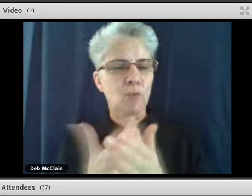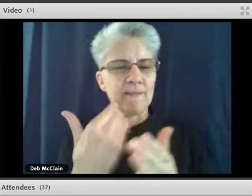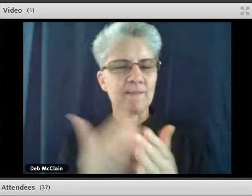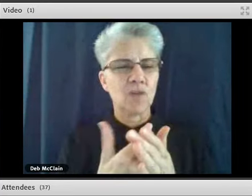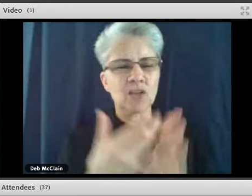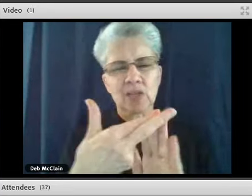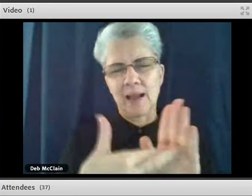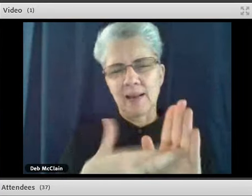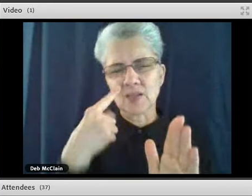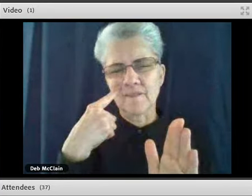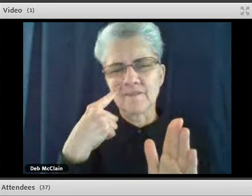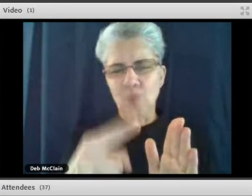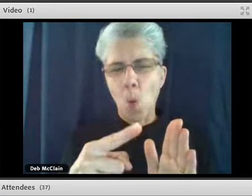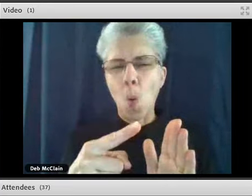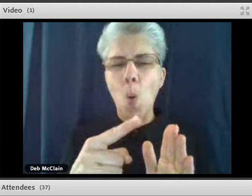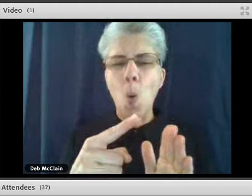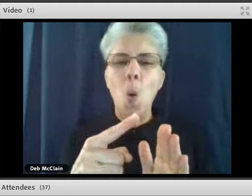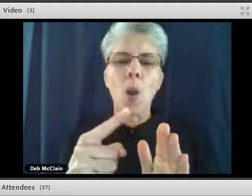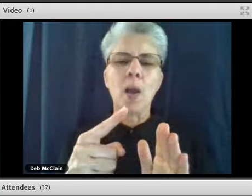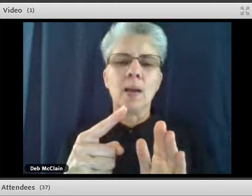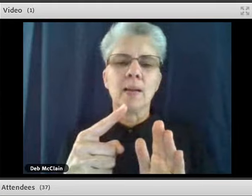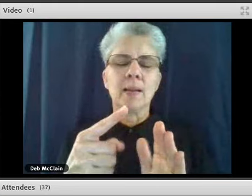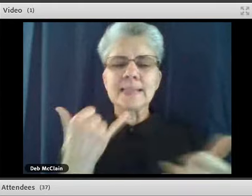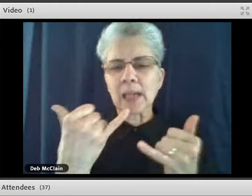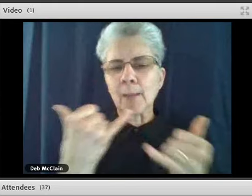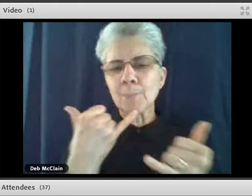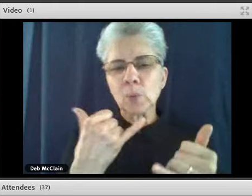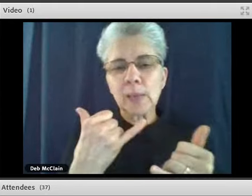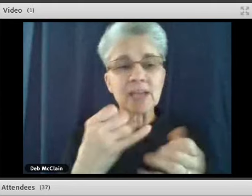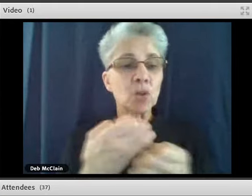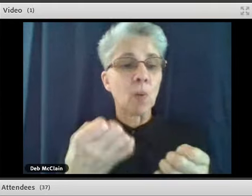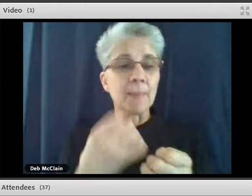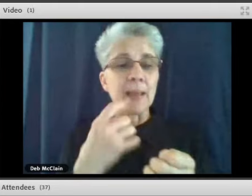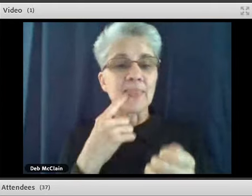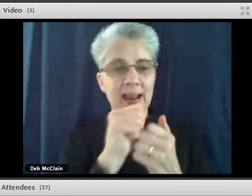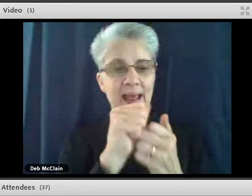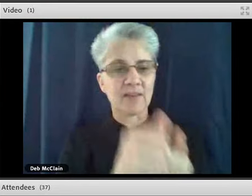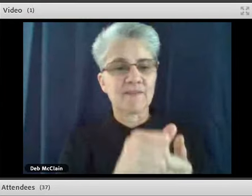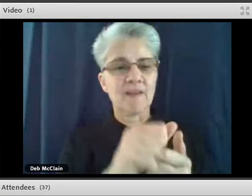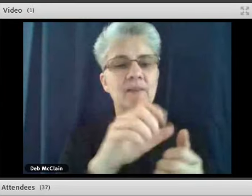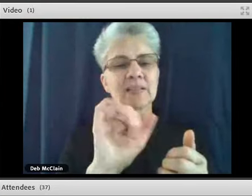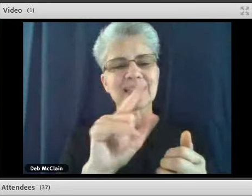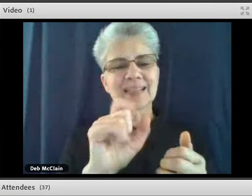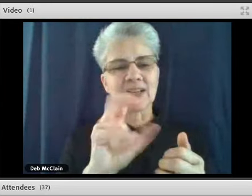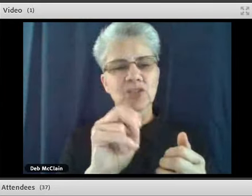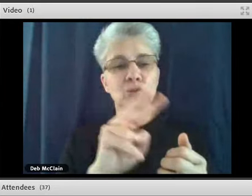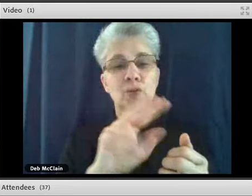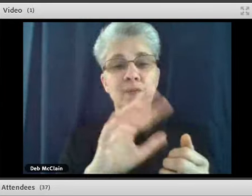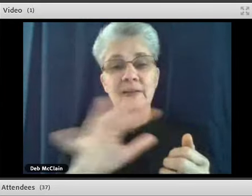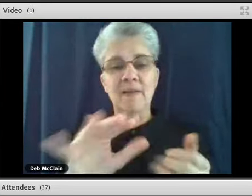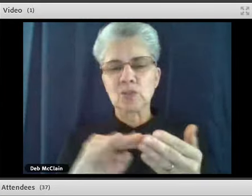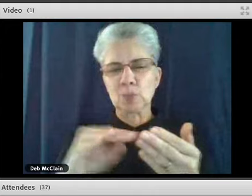And then, they refresh the guidelines for telecommunication equipment, which was subject to Section 255.